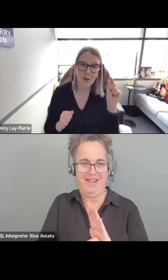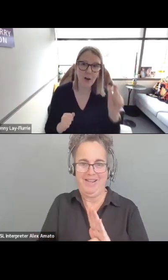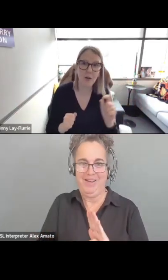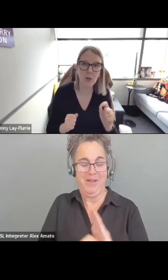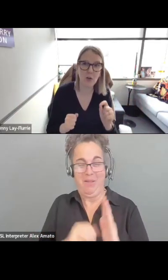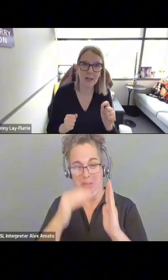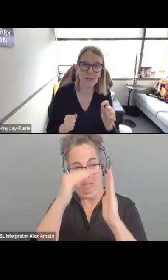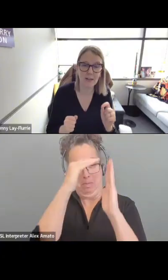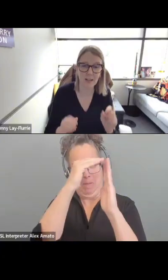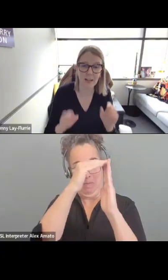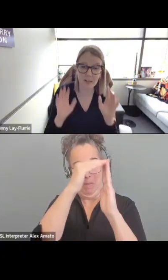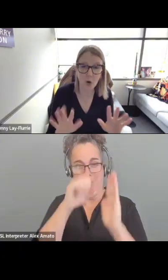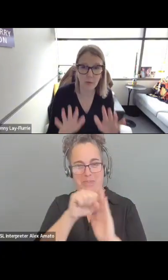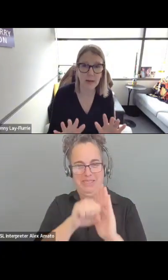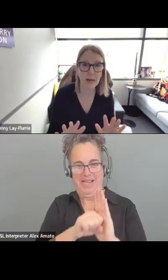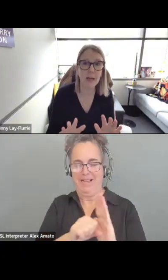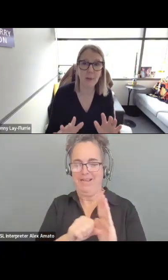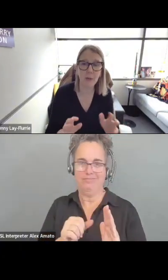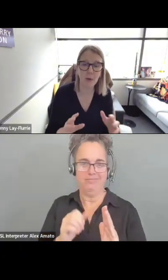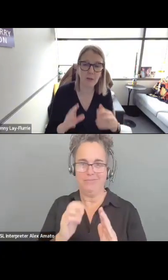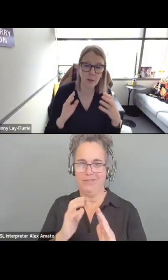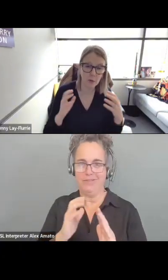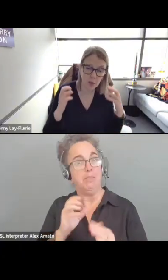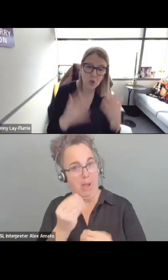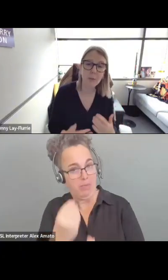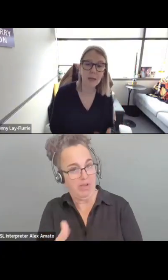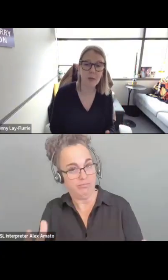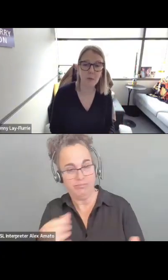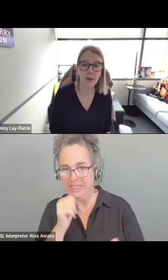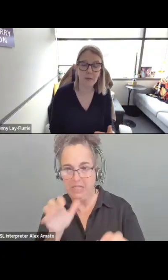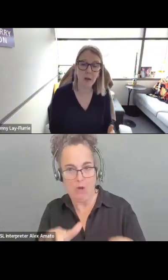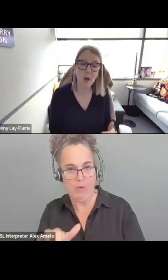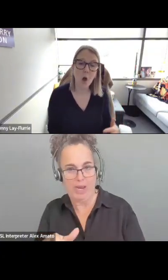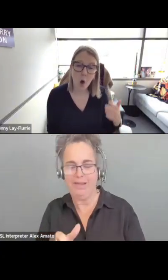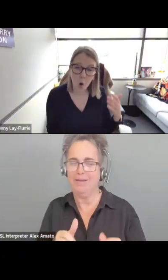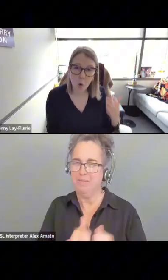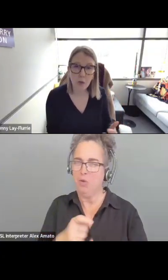of of the United States. It's not raining here, by the way, for those that do believe that it rains